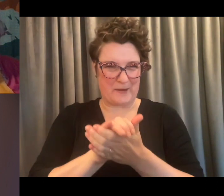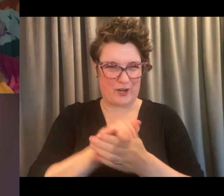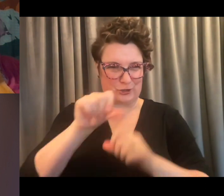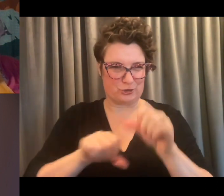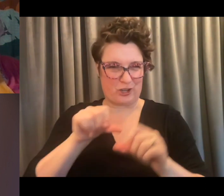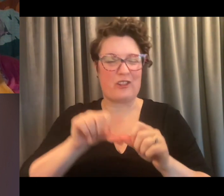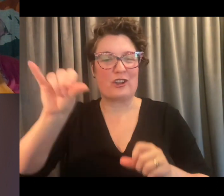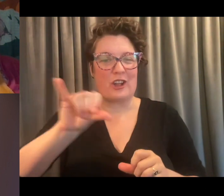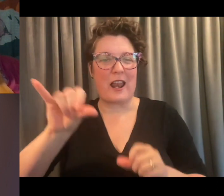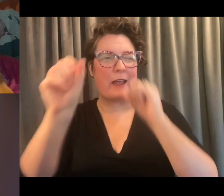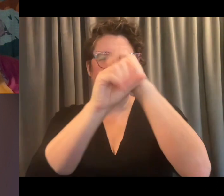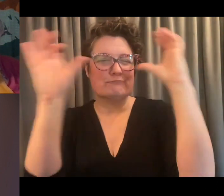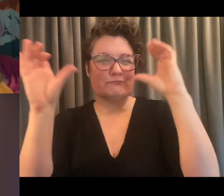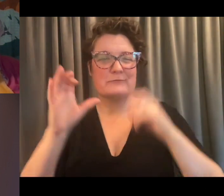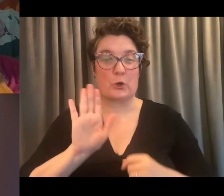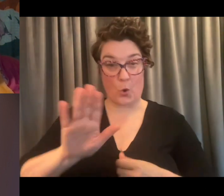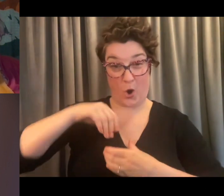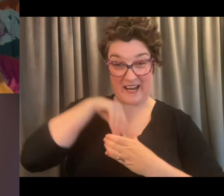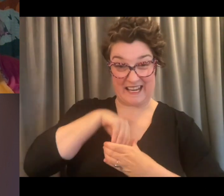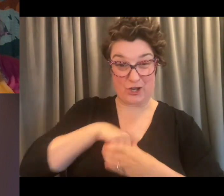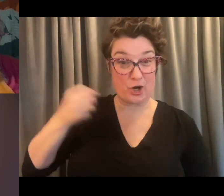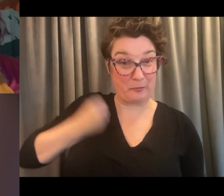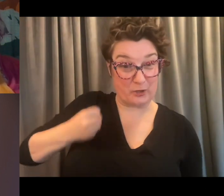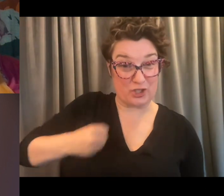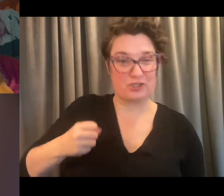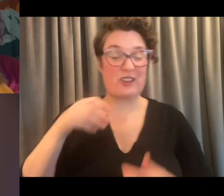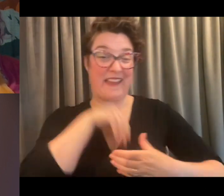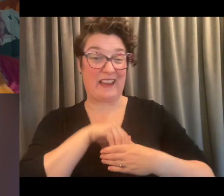So it's imagine your like inner butch and inner femme, just getting, getting